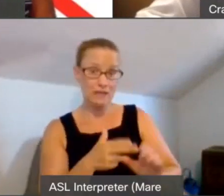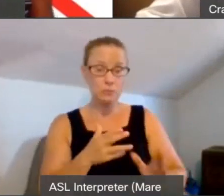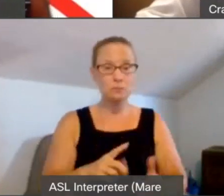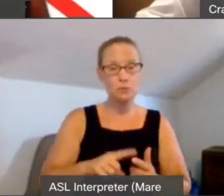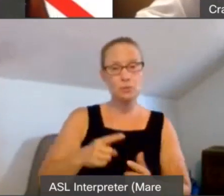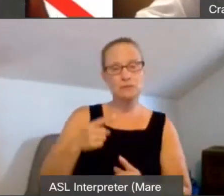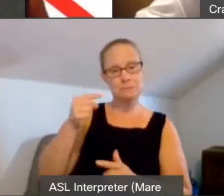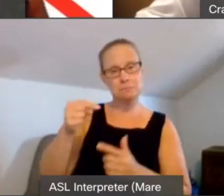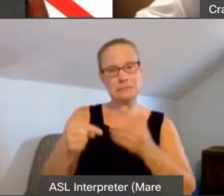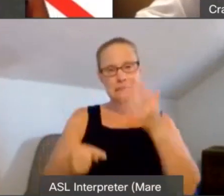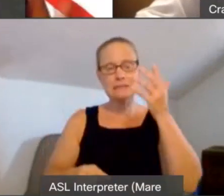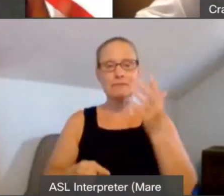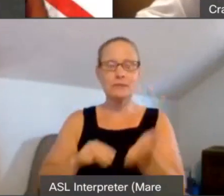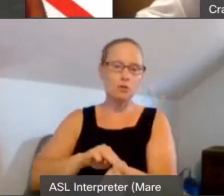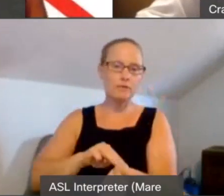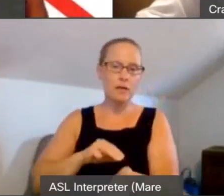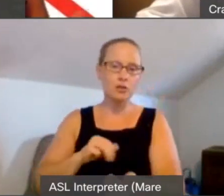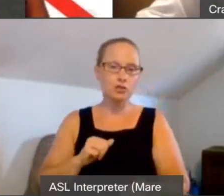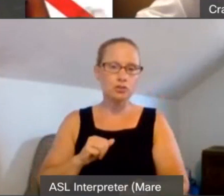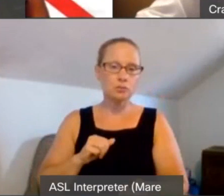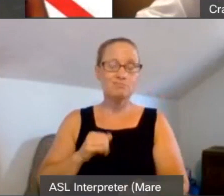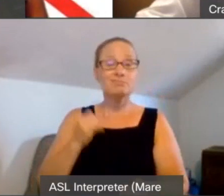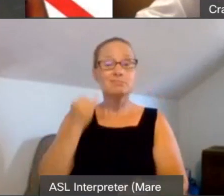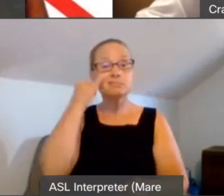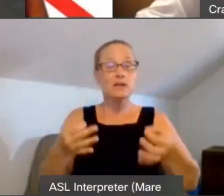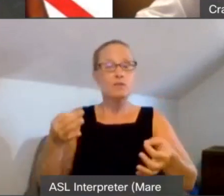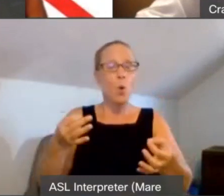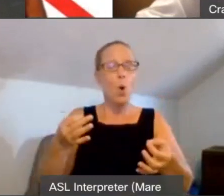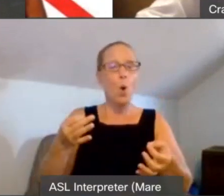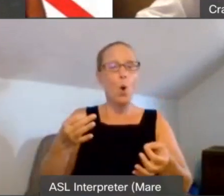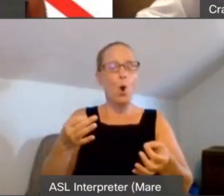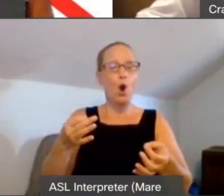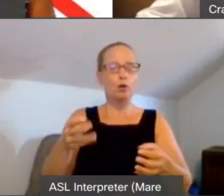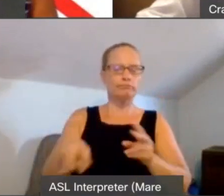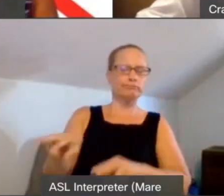And that might be related to a court's determination that certain providers are not following